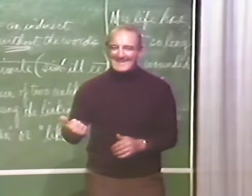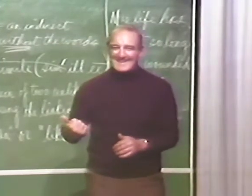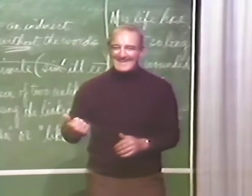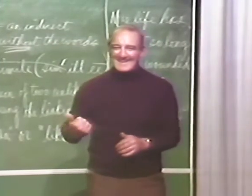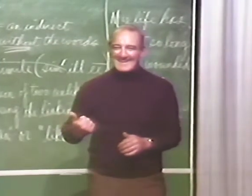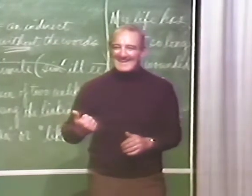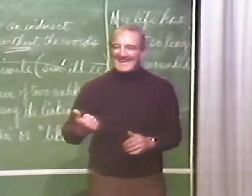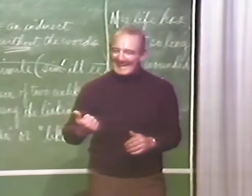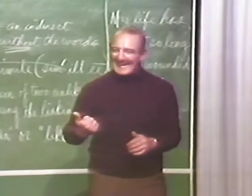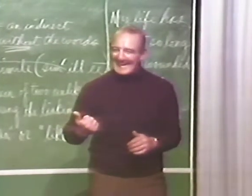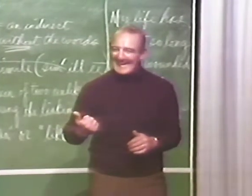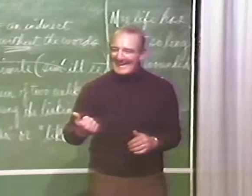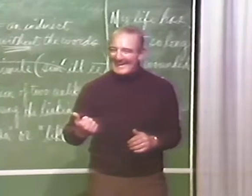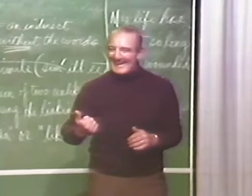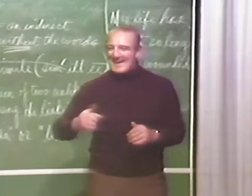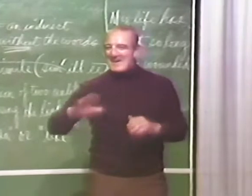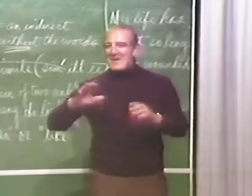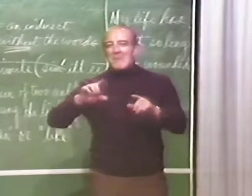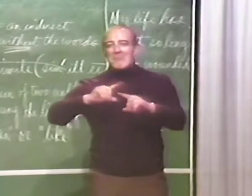TODAY, IT MEANS SOMETHING ELSE.